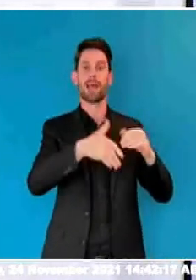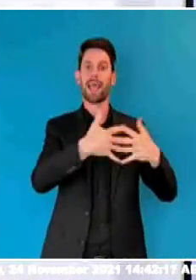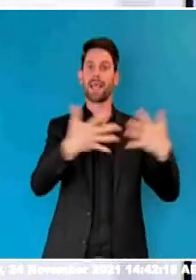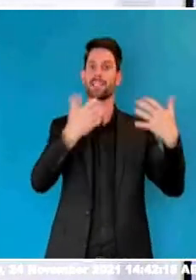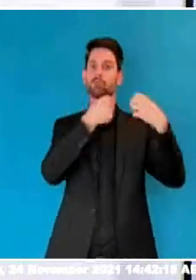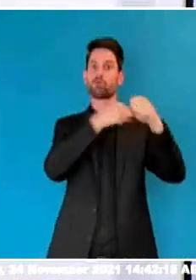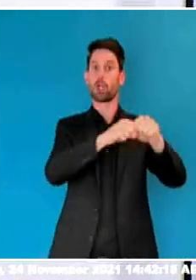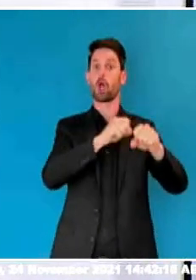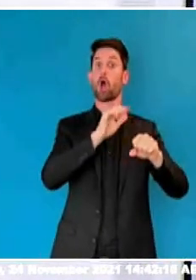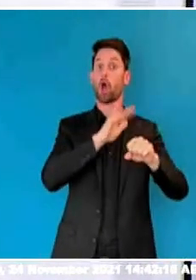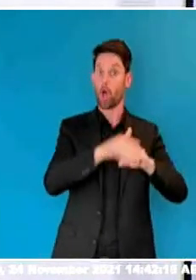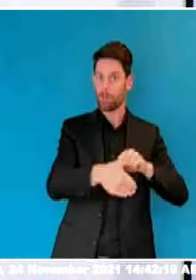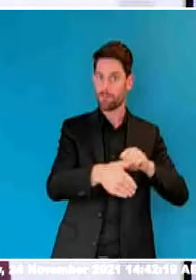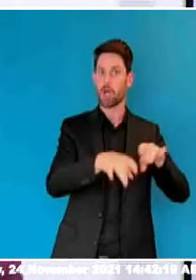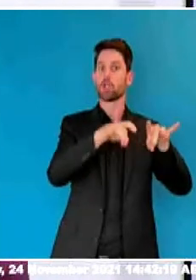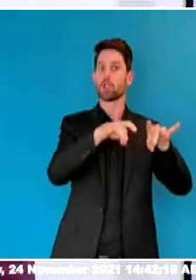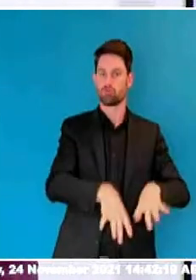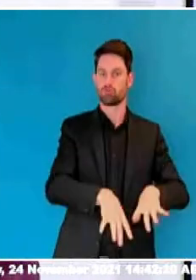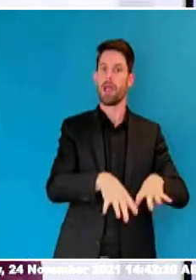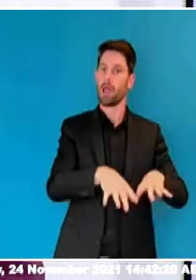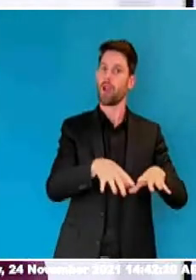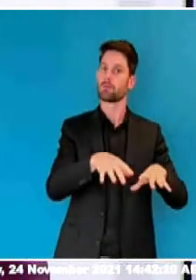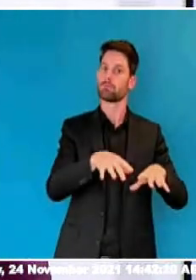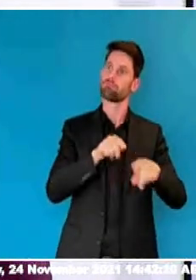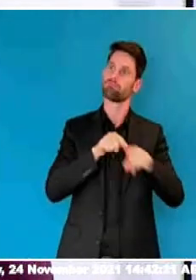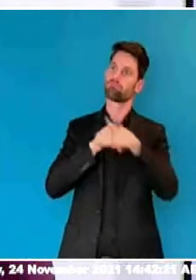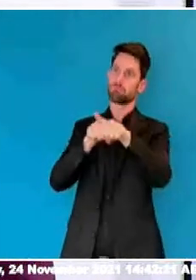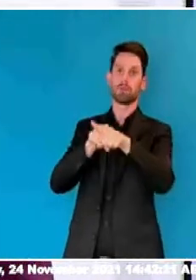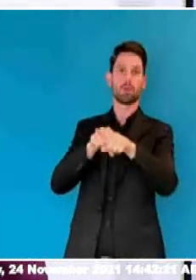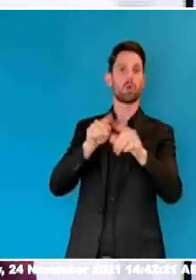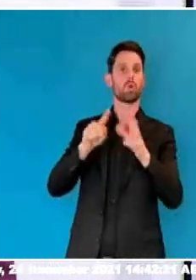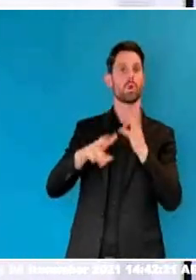meeting its obligation under the Convention on the Rights of Persons with Disabilities?